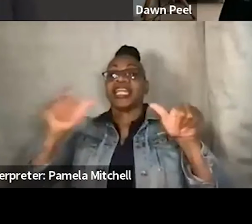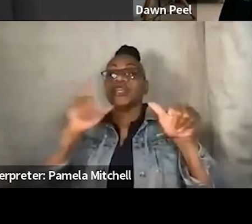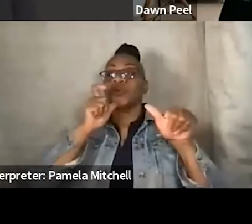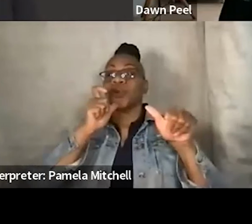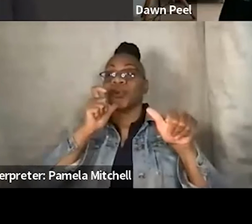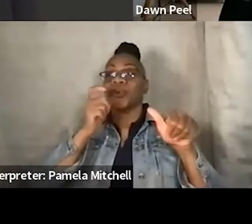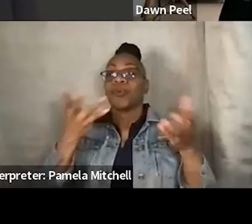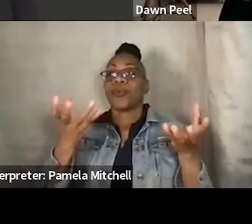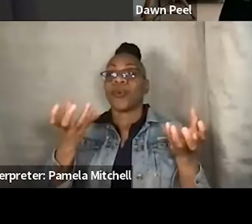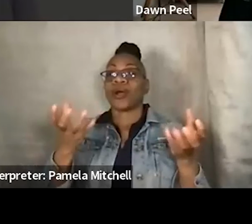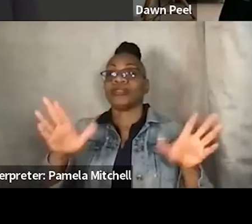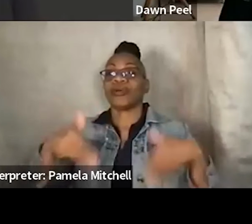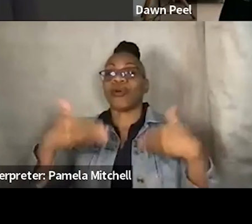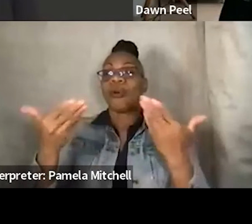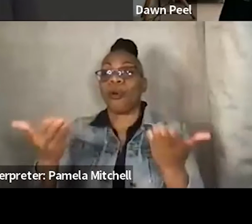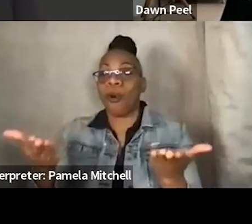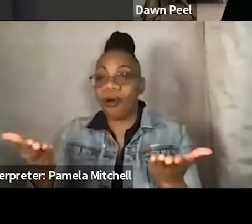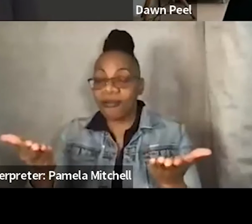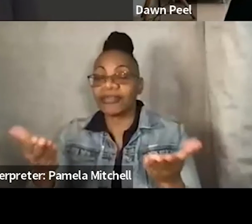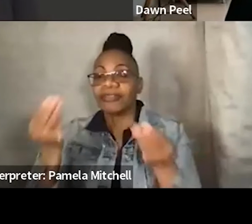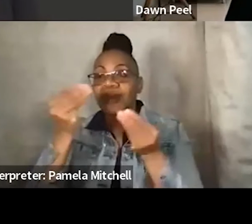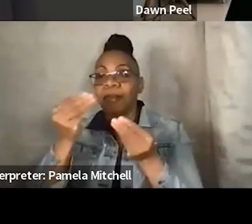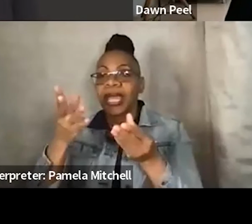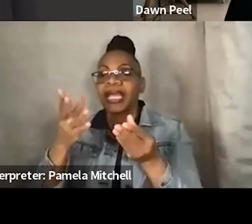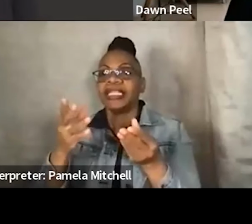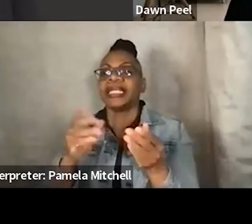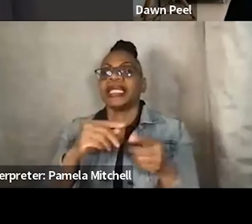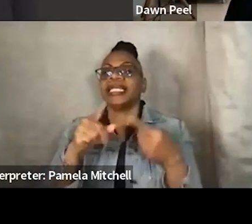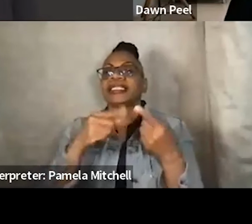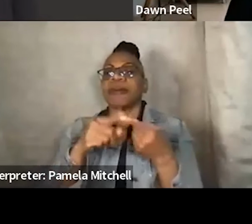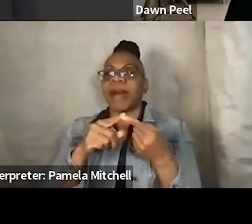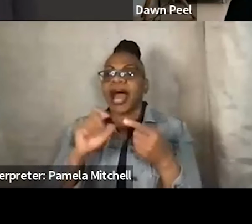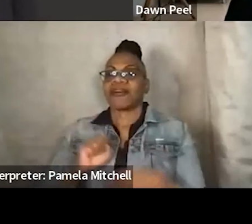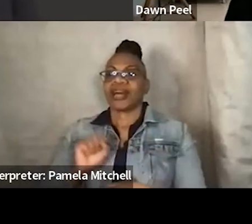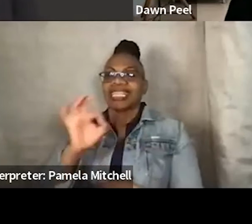This is about shifts, staffing shifts. "What shifts do you offer?